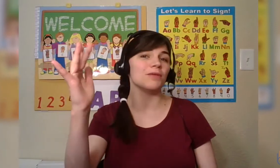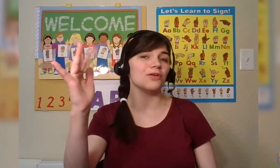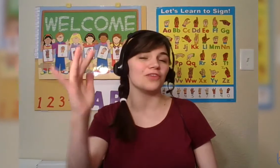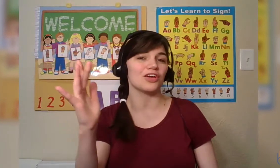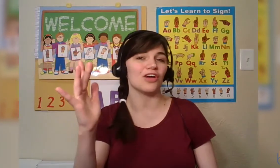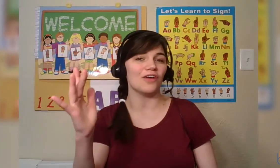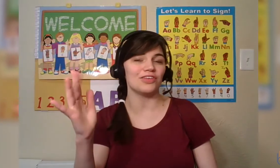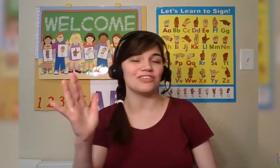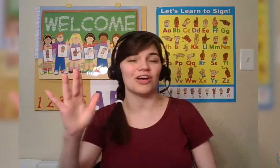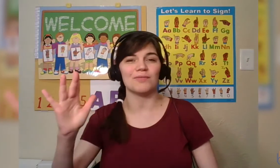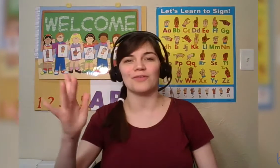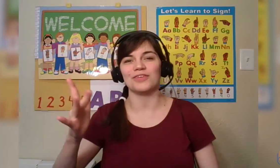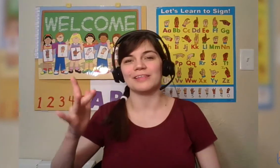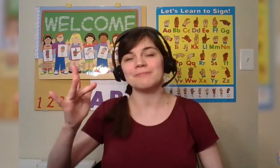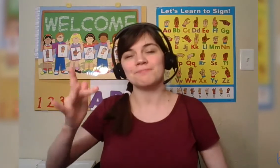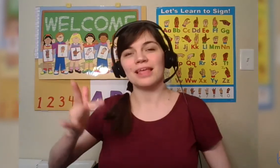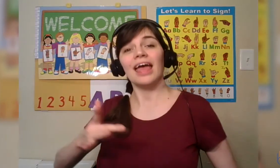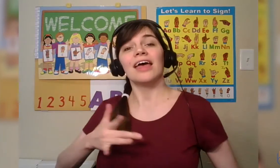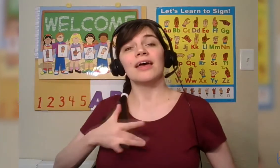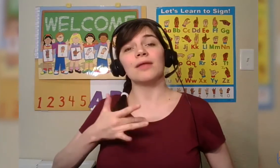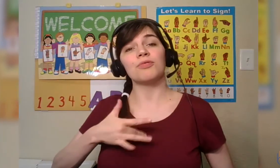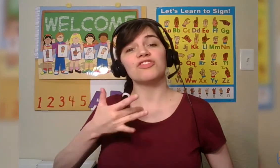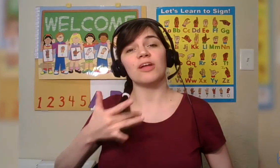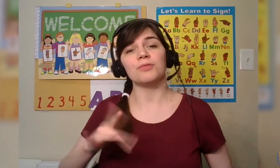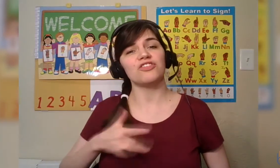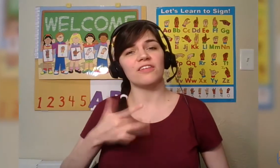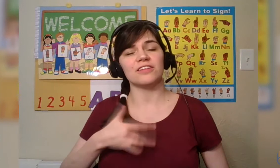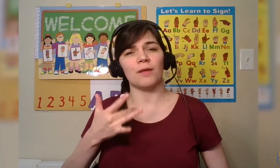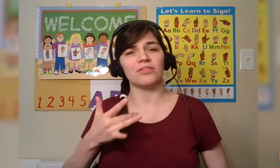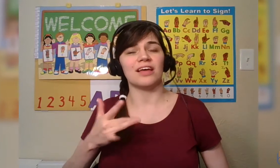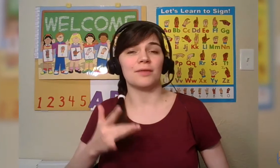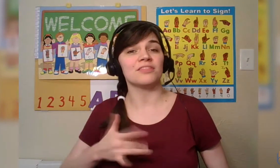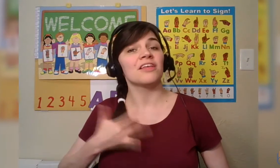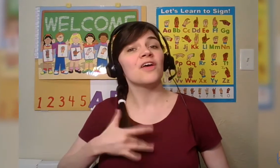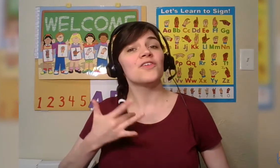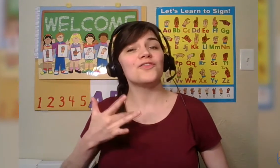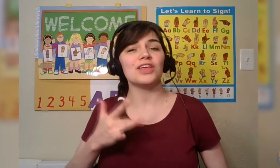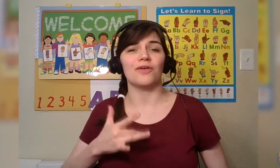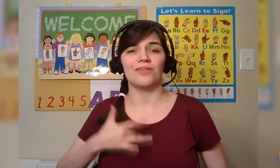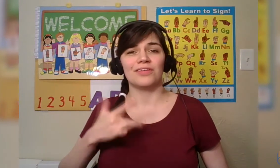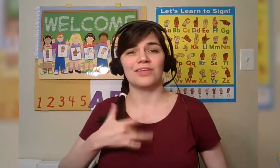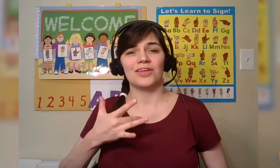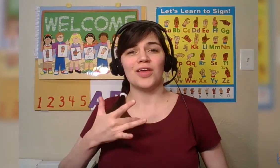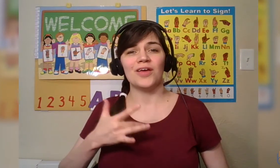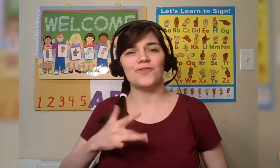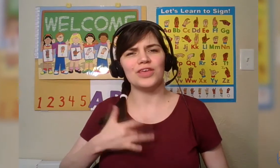middle finger often to talk about feeling - and brush it up your chest a couple times. Feel. Feel.